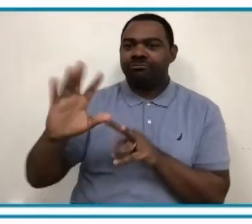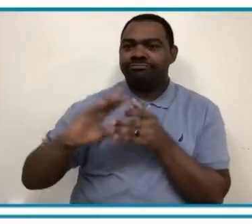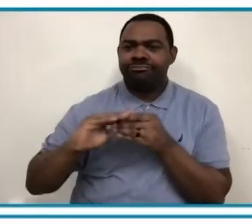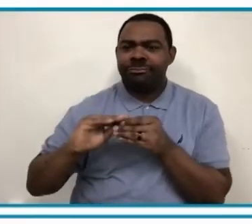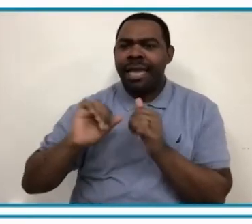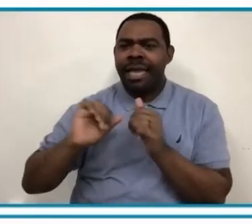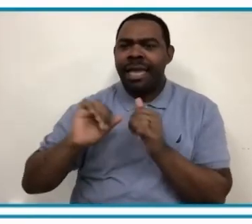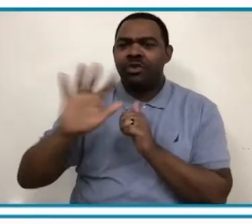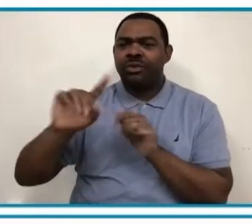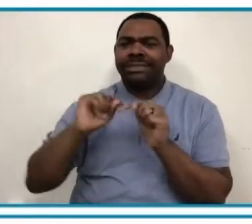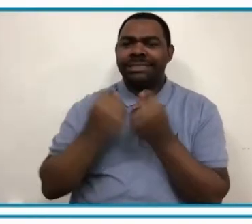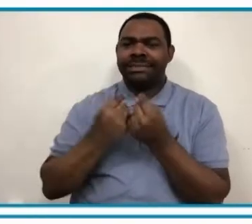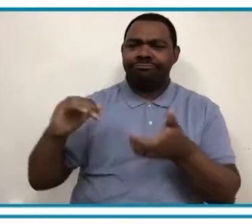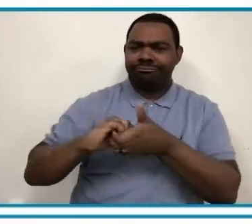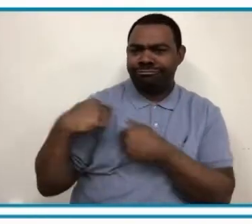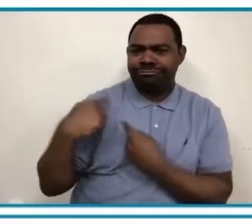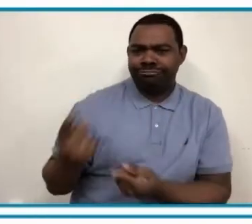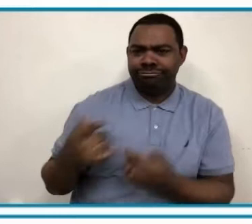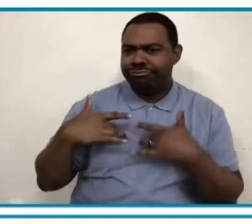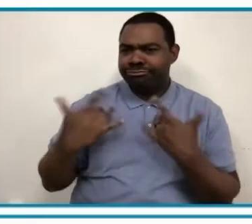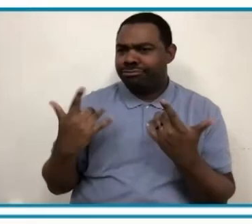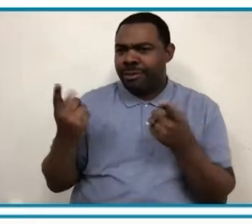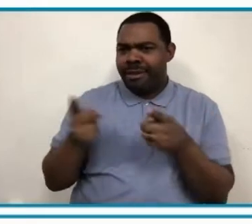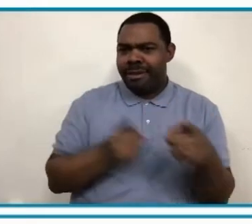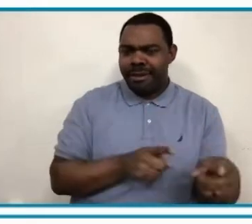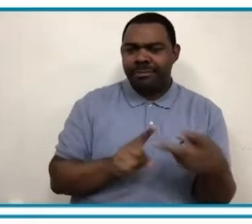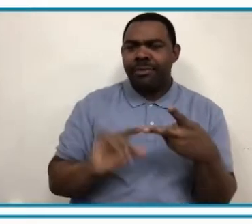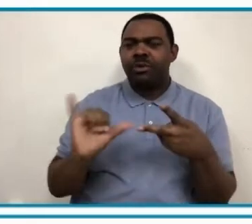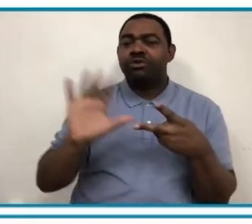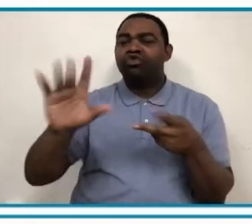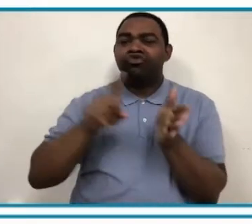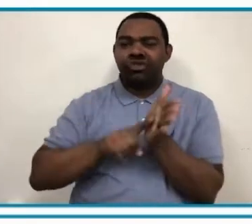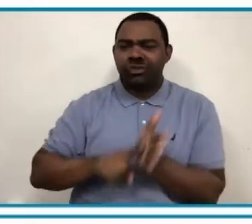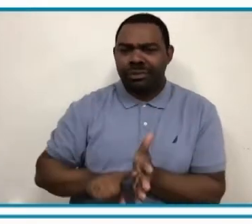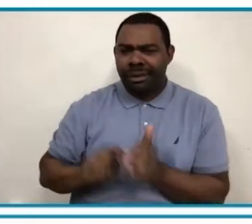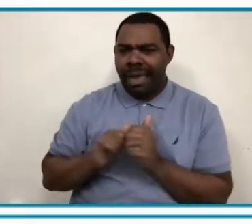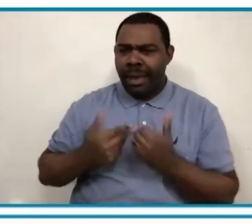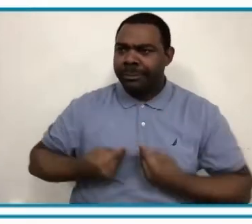came together and what inspired your actual research idea once that team was formed.